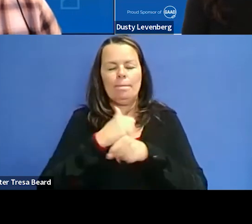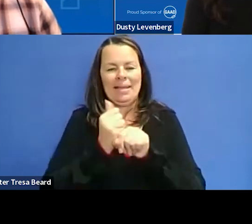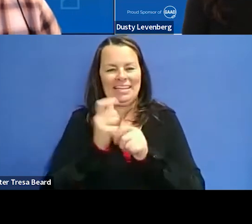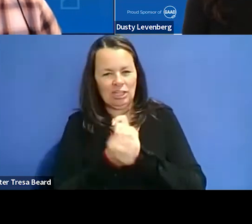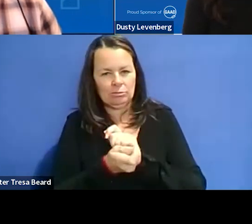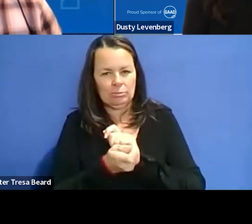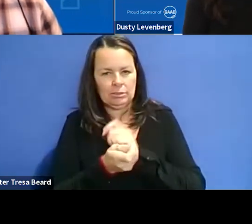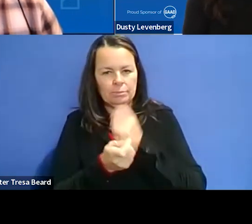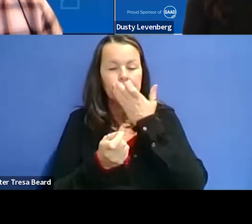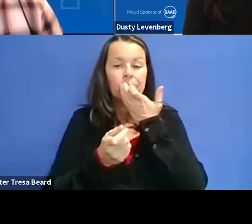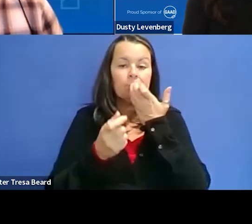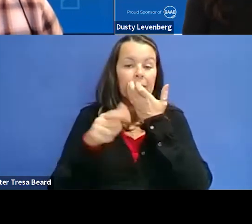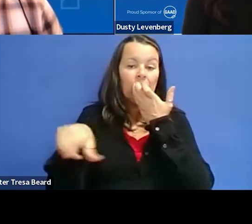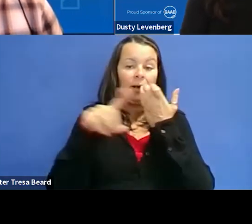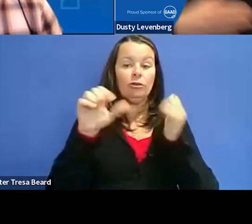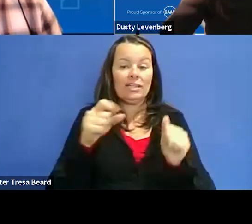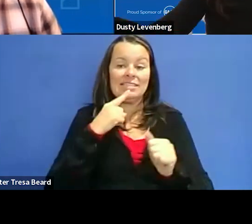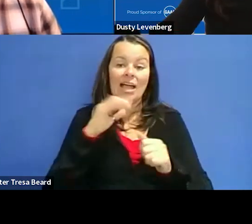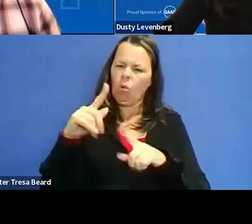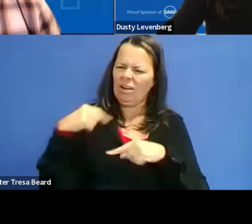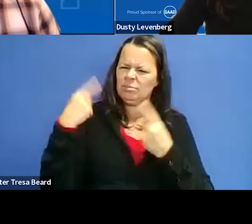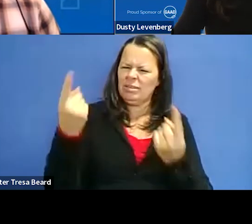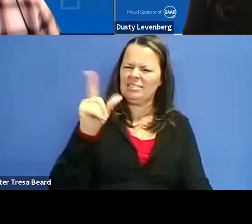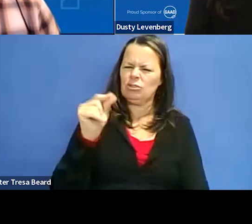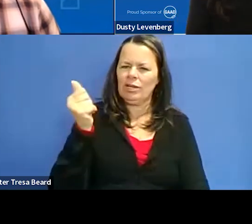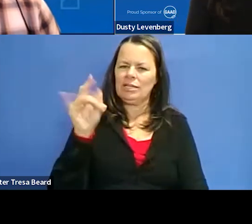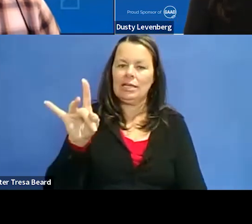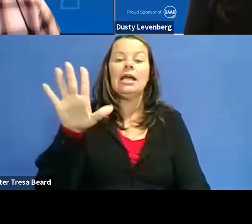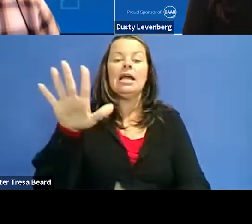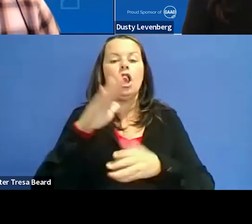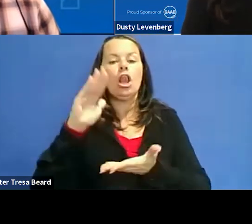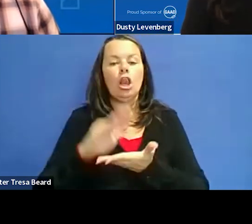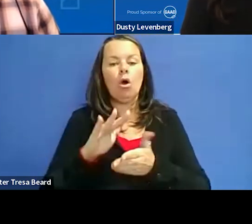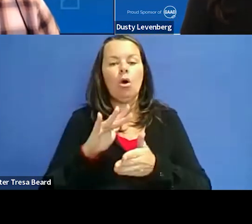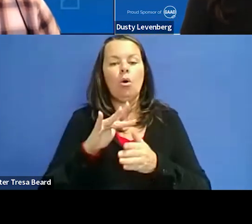industry, road maps take a while. Planning in advance for these things, it's a lot of resources.